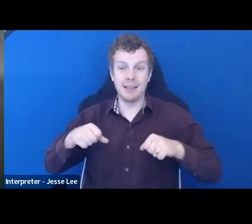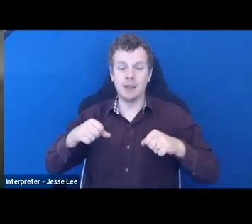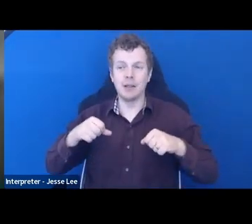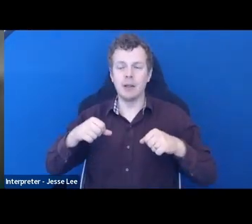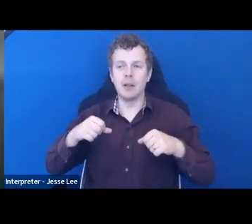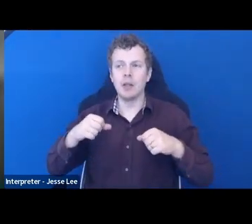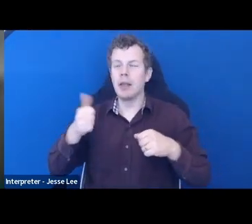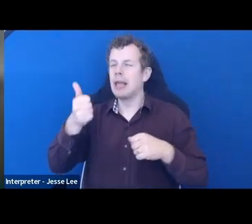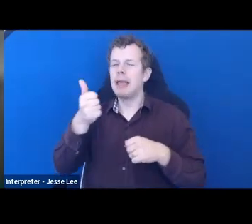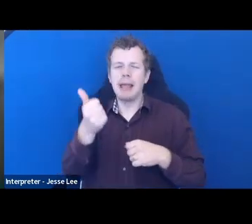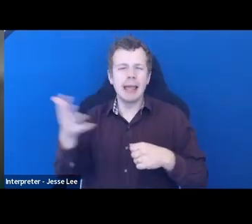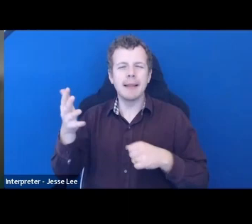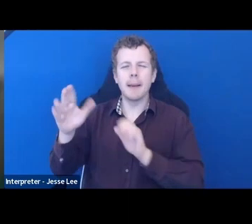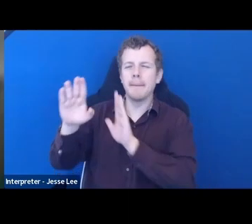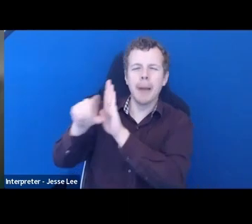that might be in the environment.